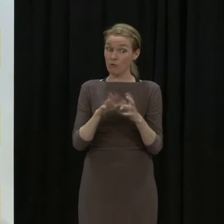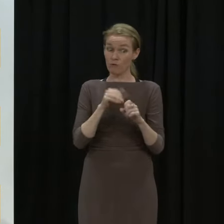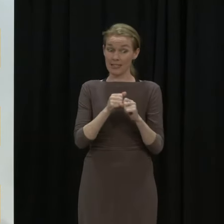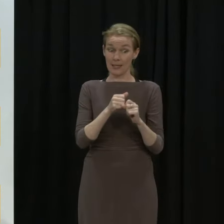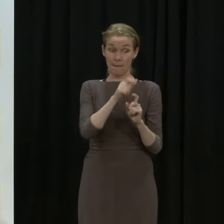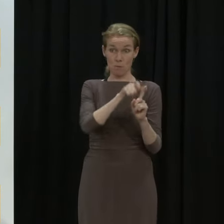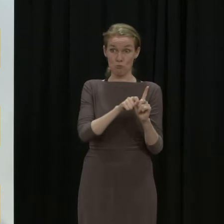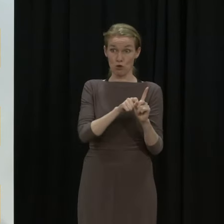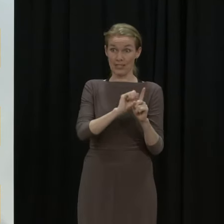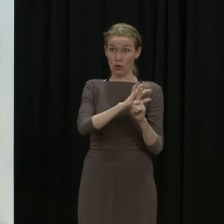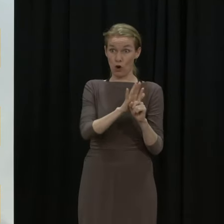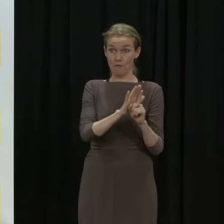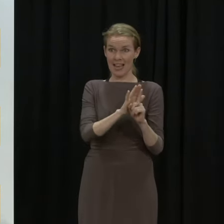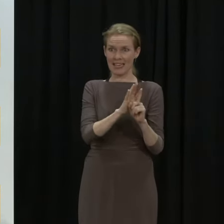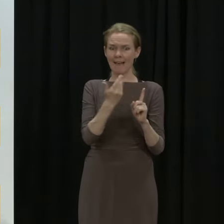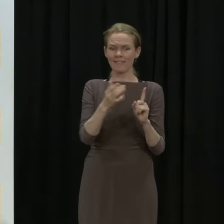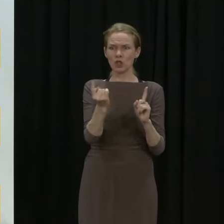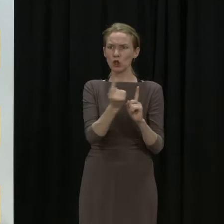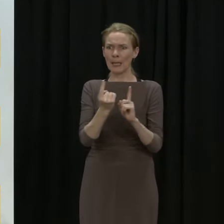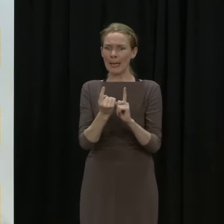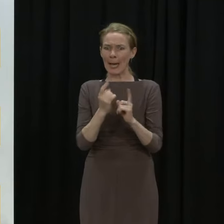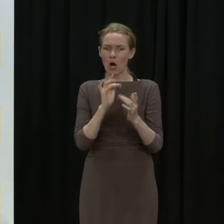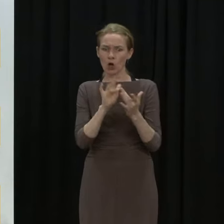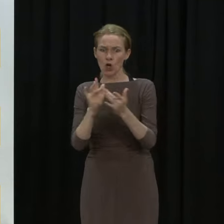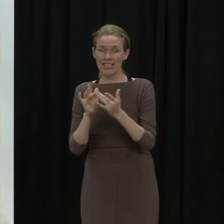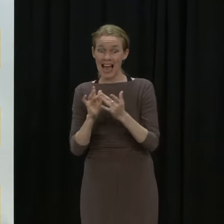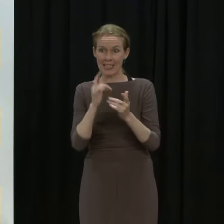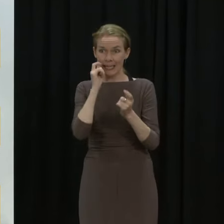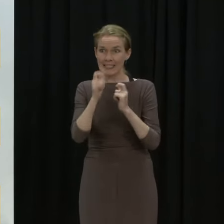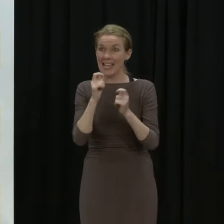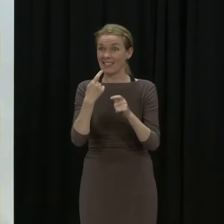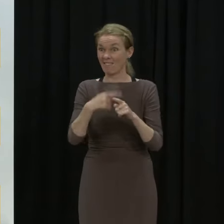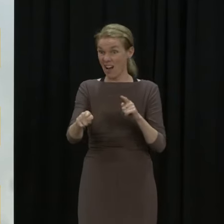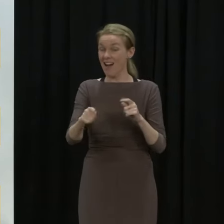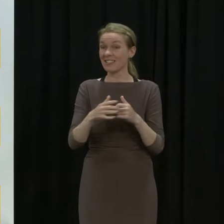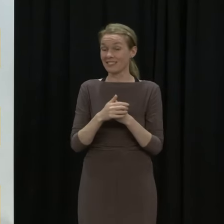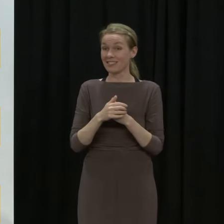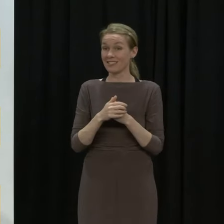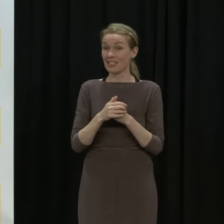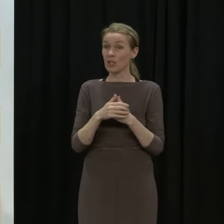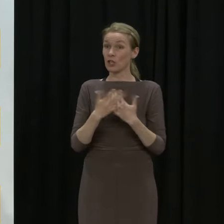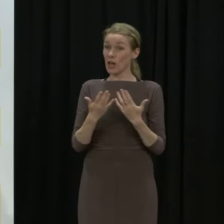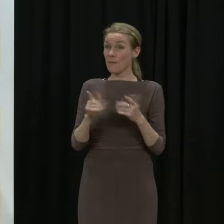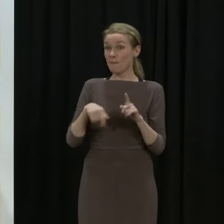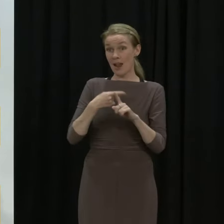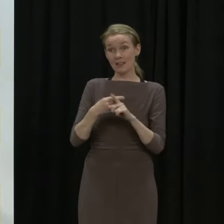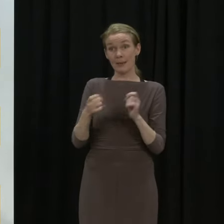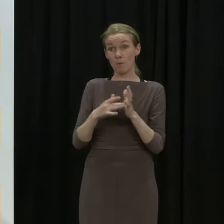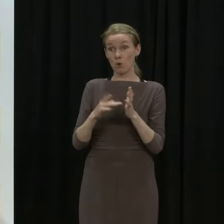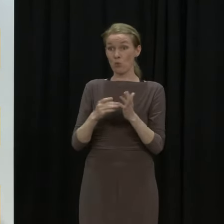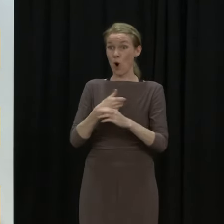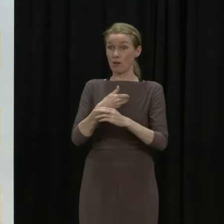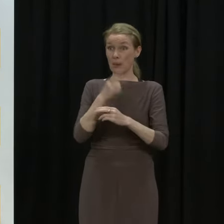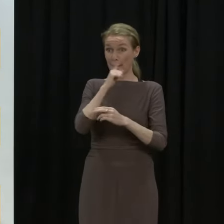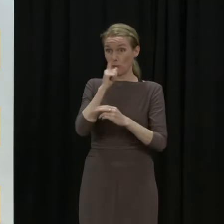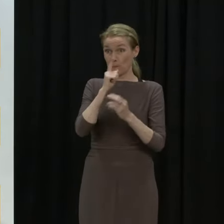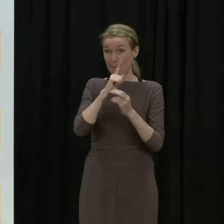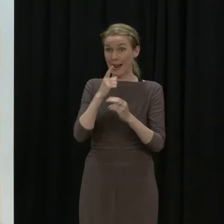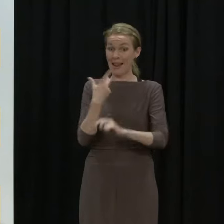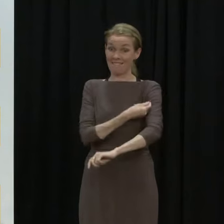is another marker in our progress to reconnect with the world. We want to continue to actively control any COVID-19 outbreak now and in the future.